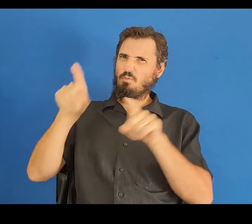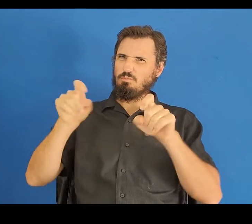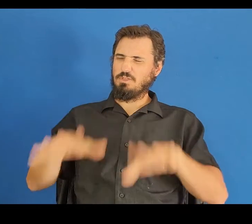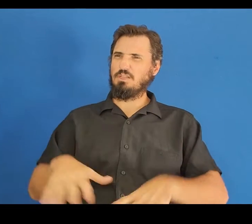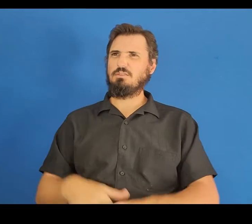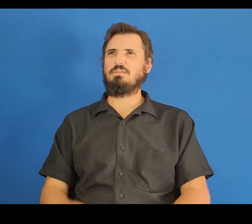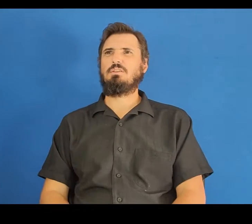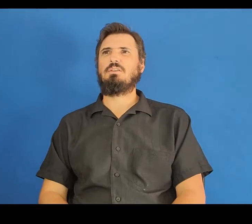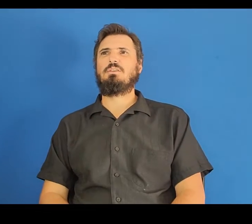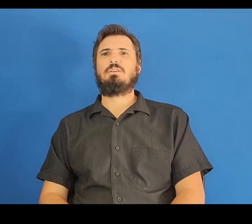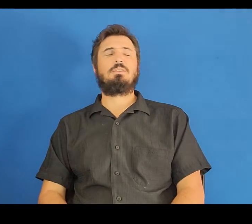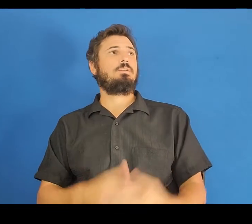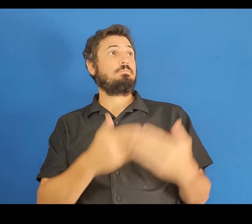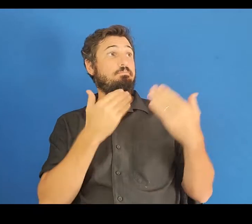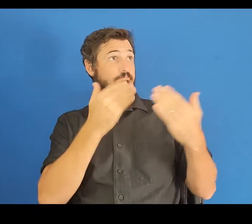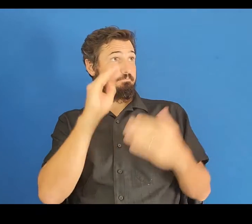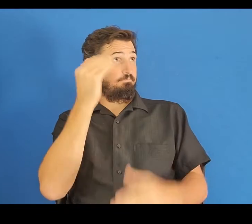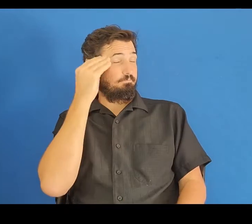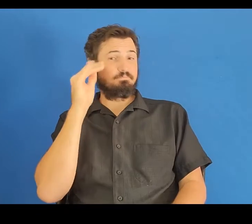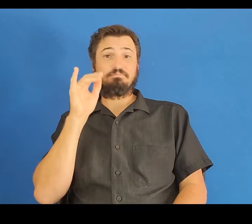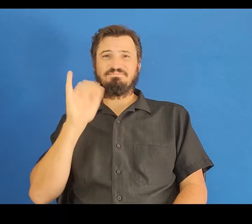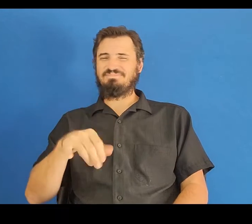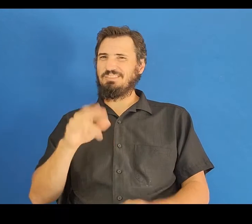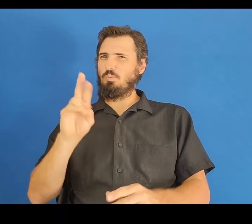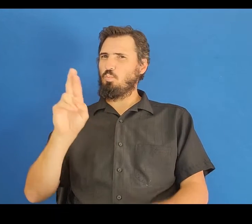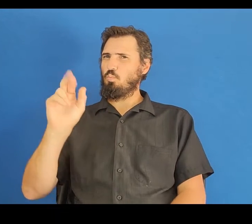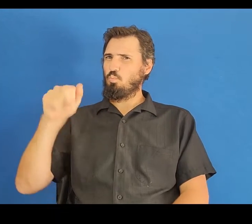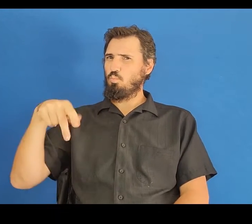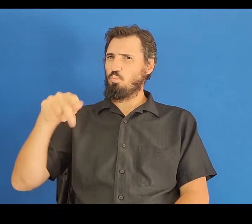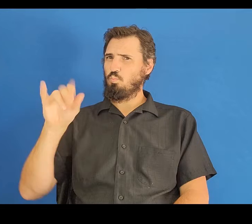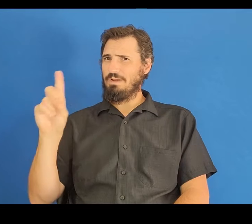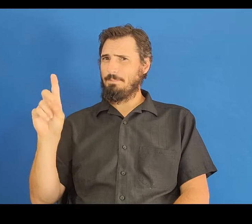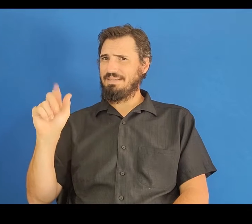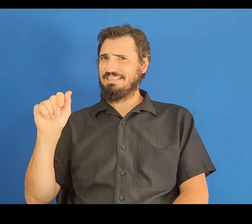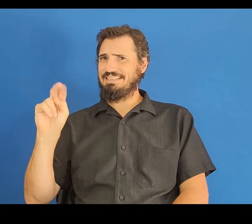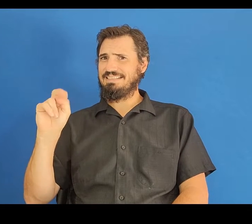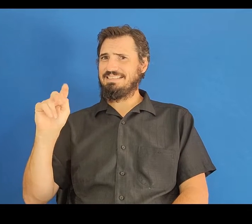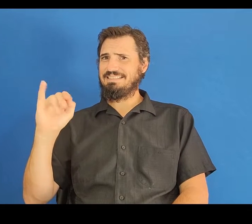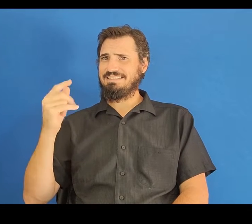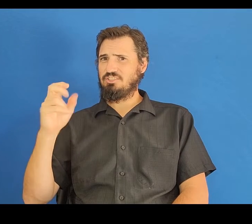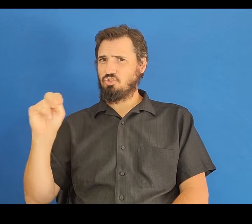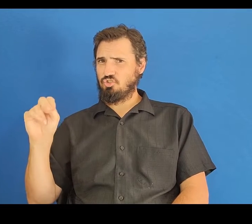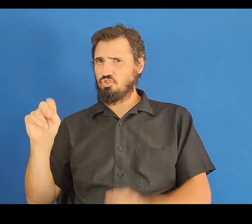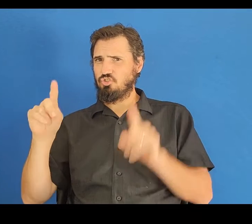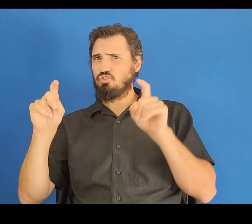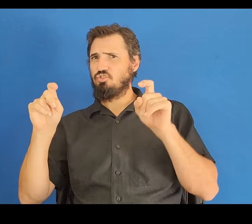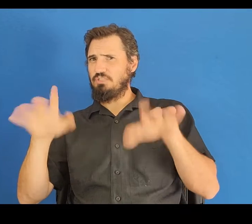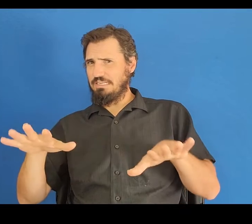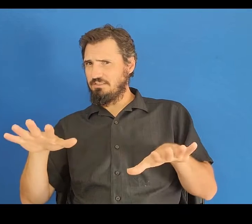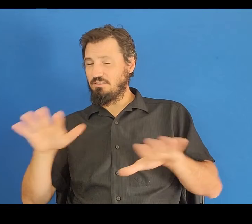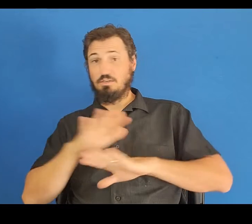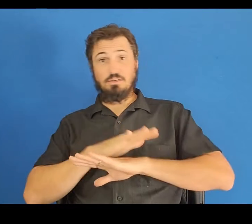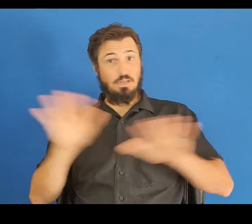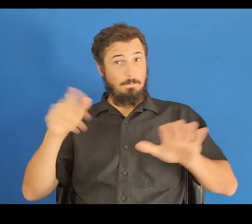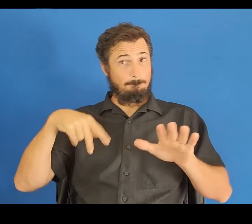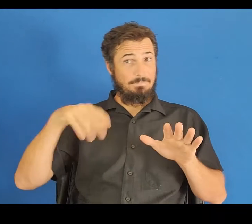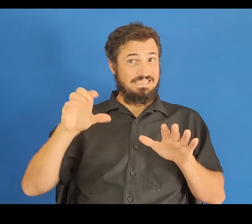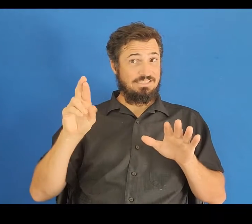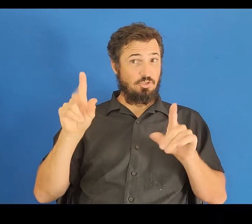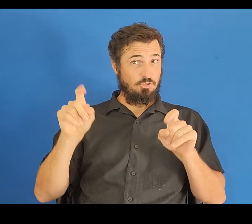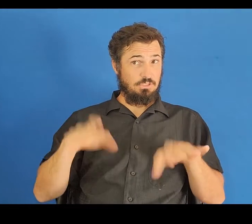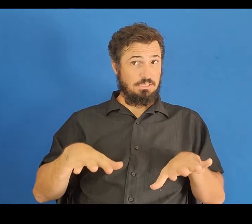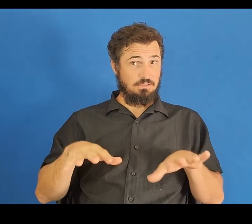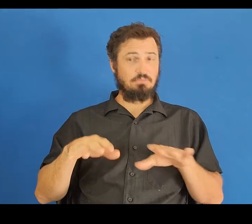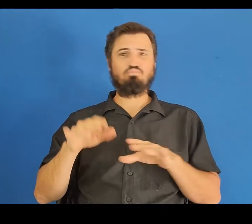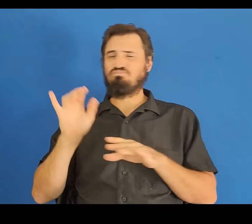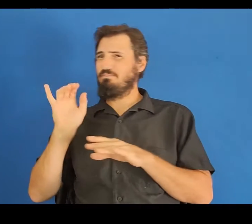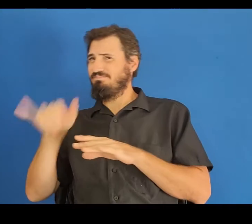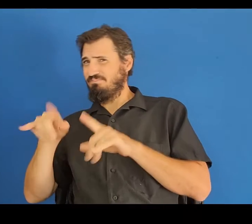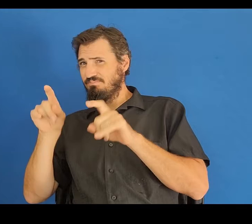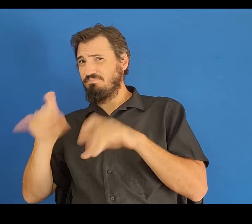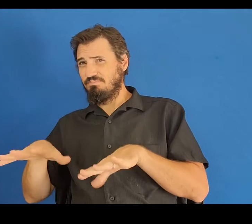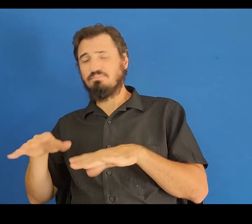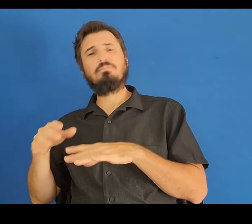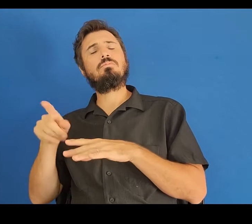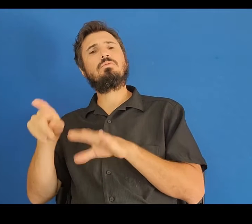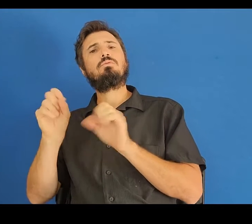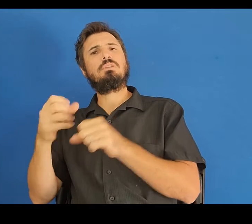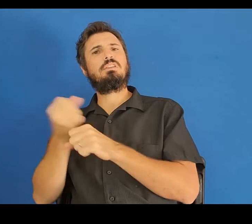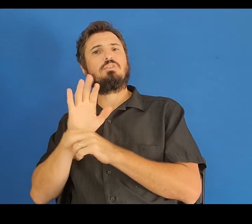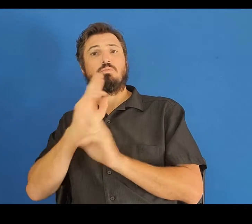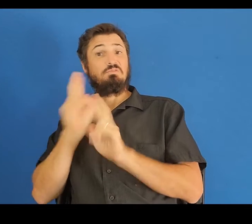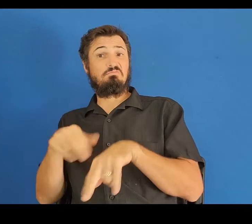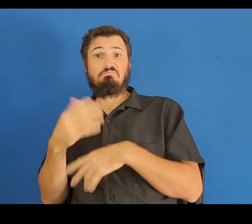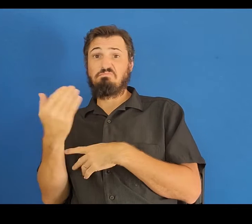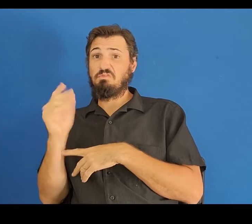Thanks Mayor. These are rapid antigen tests, not PCR tests like we use at the testing centers. With the rapid home tests, you get your results in about 15 minutes and you can test in the